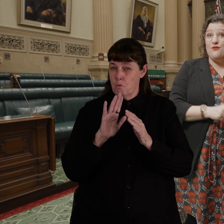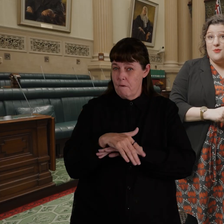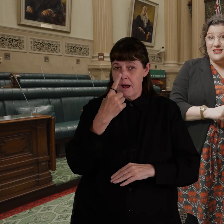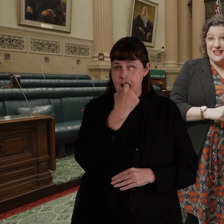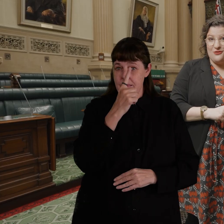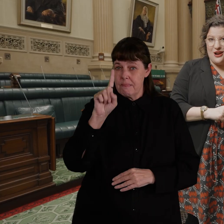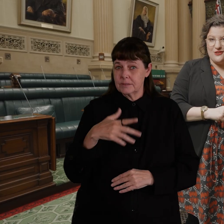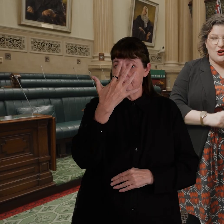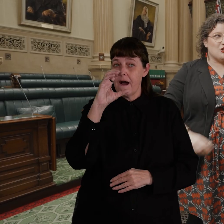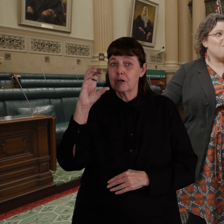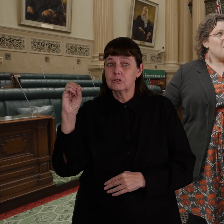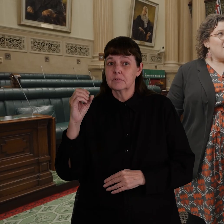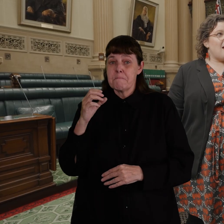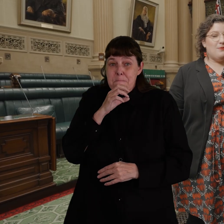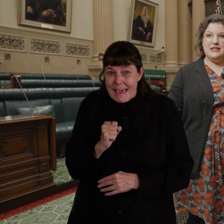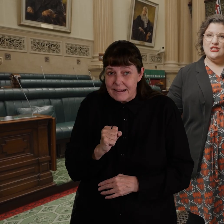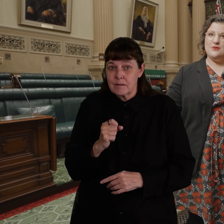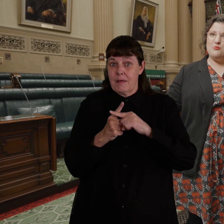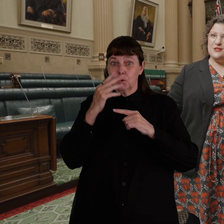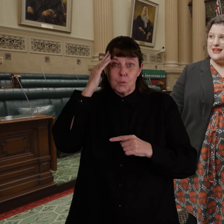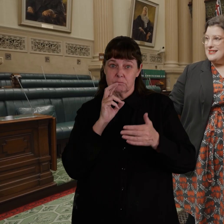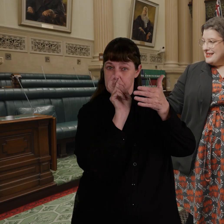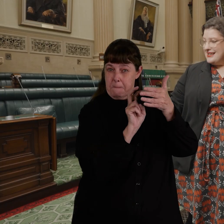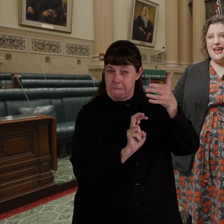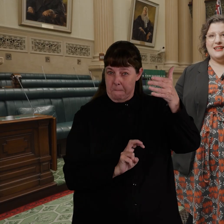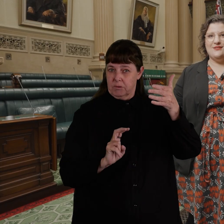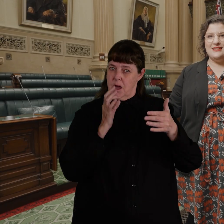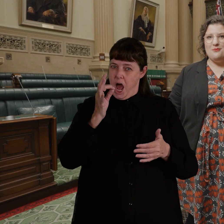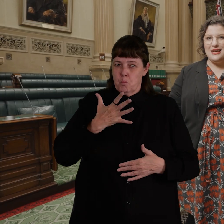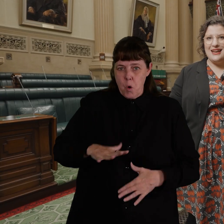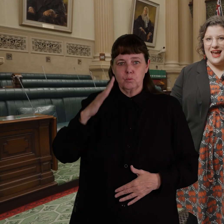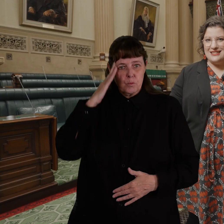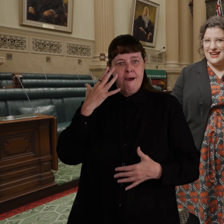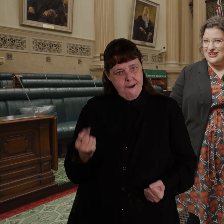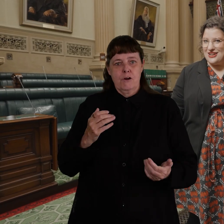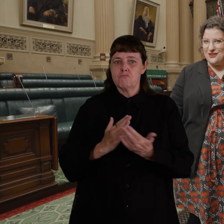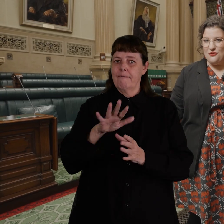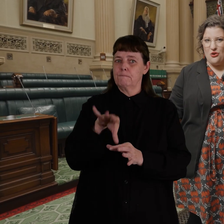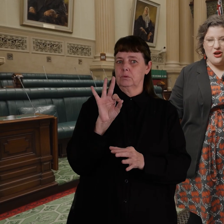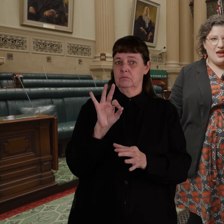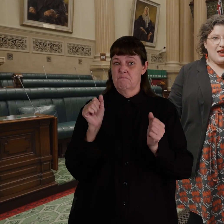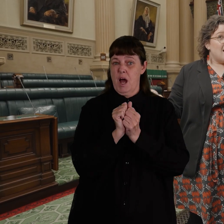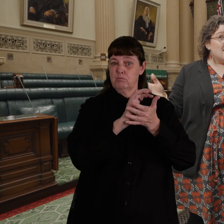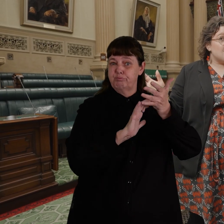for women to get the right to vote. That petition was presented to the House of Assembly in 1894. It